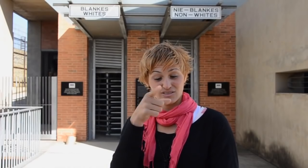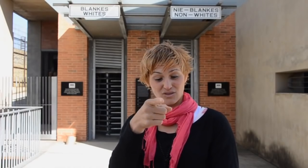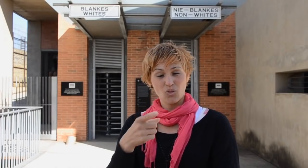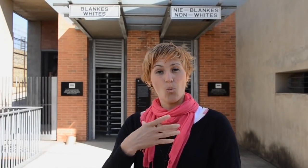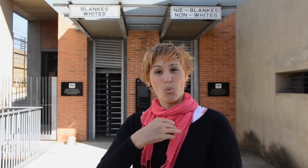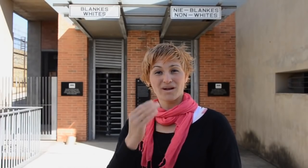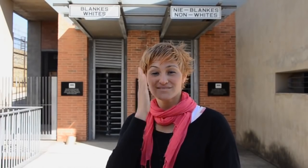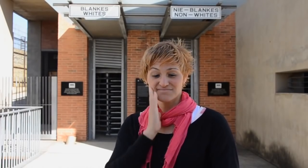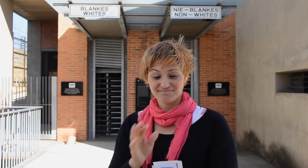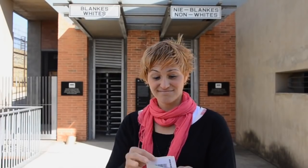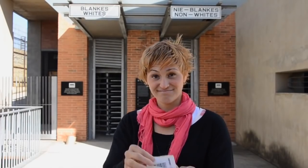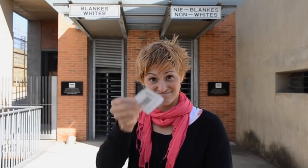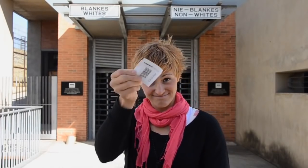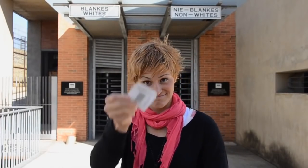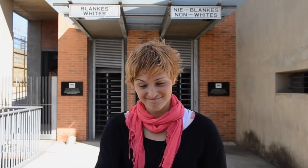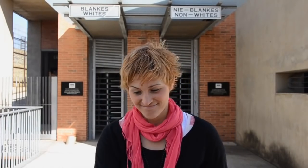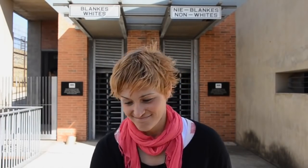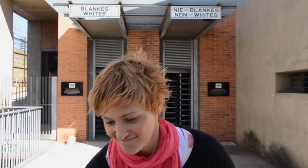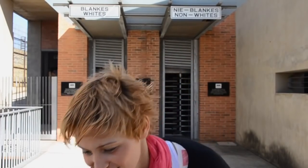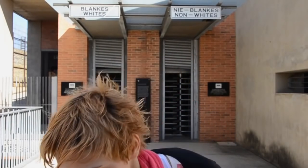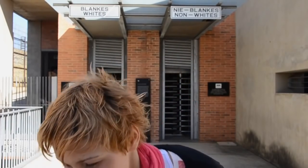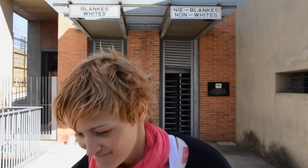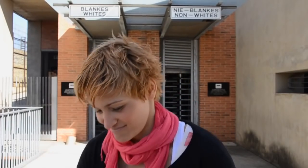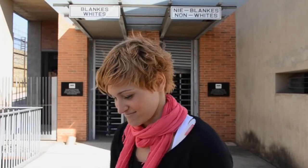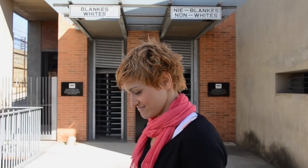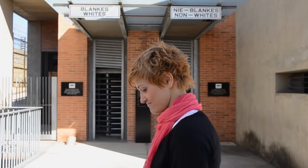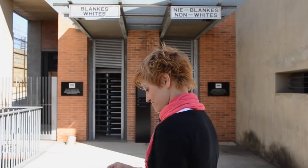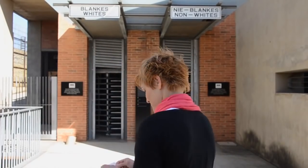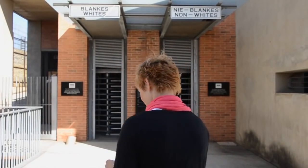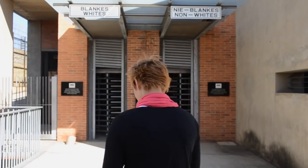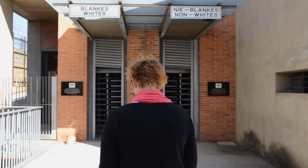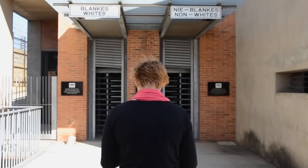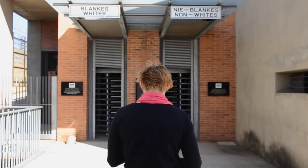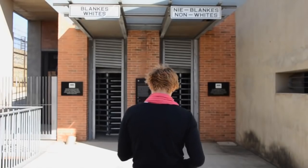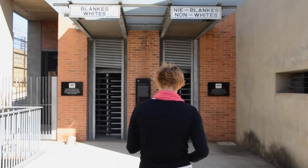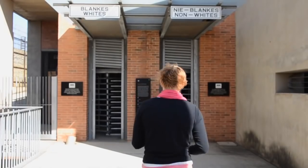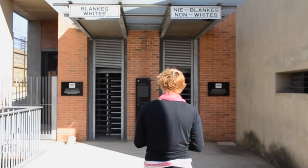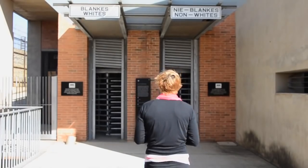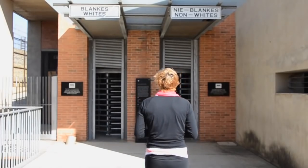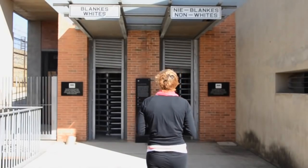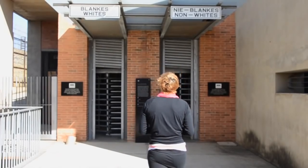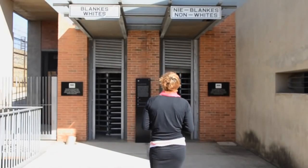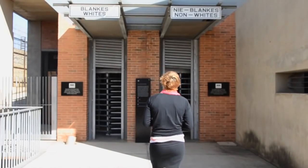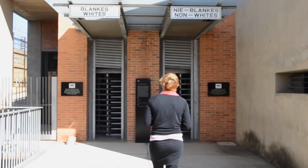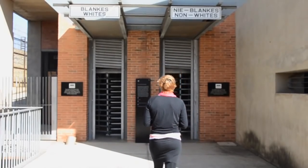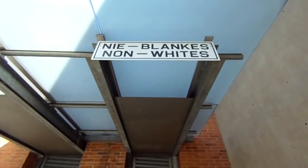Oh, I am a non-white. Darren is white.